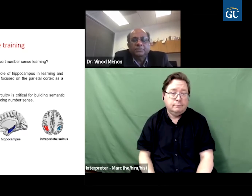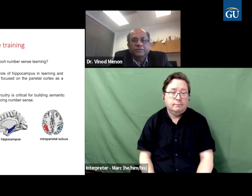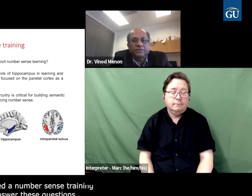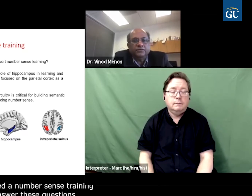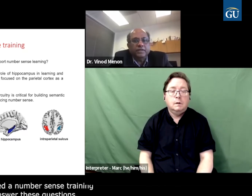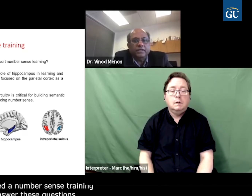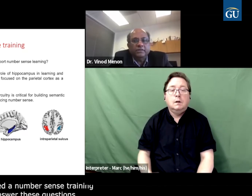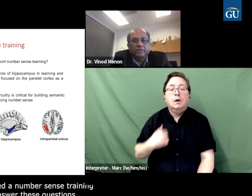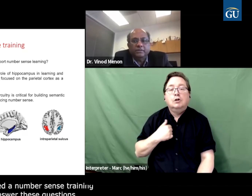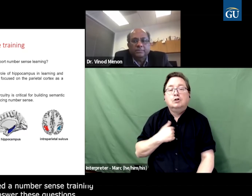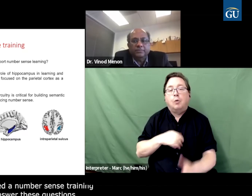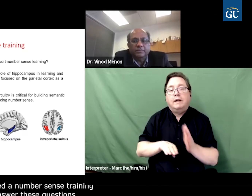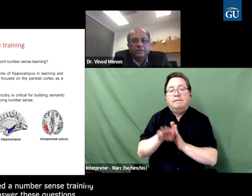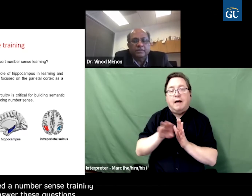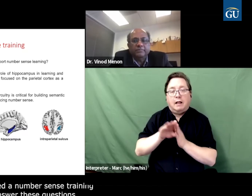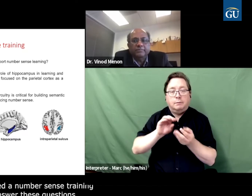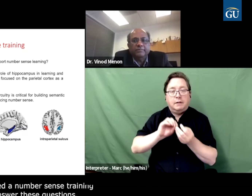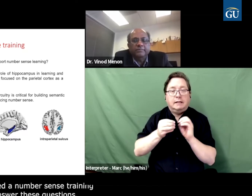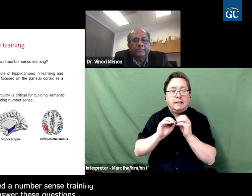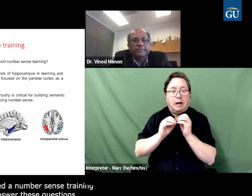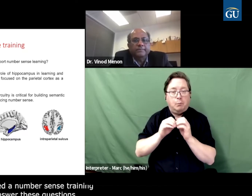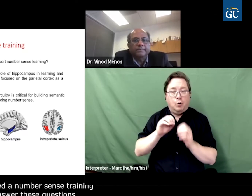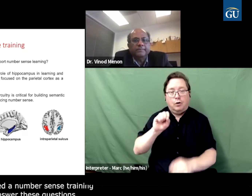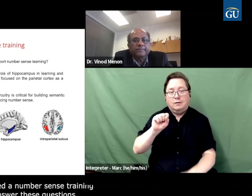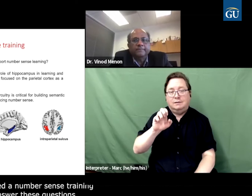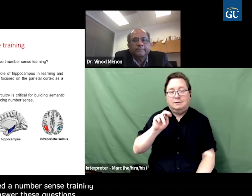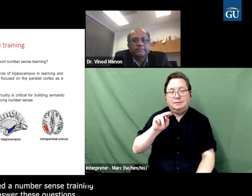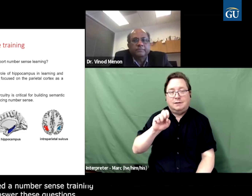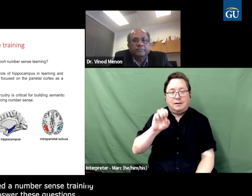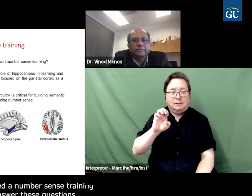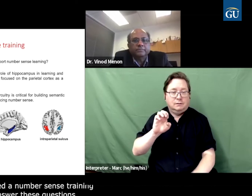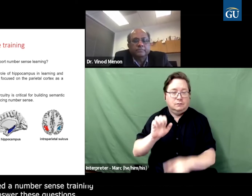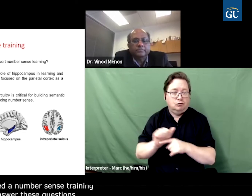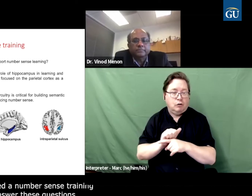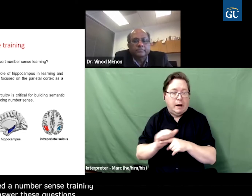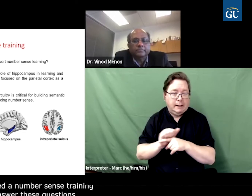so we developed a number sense training study